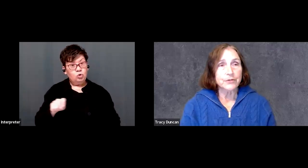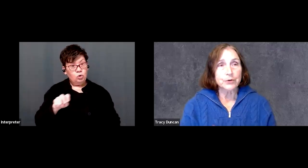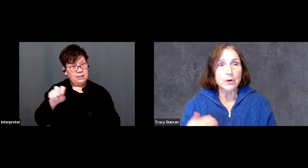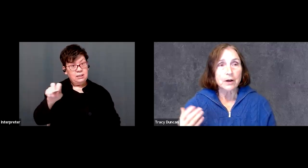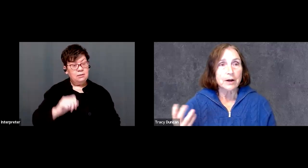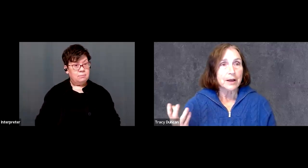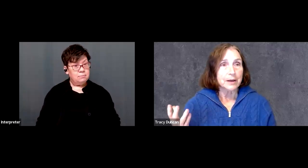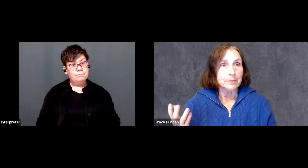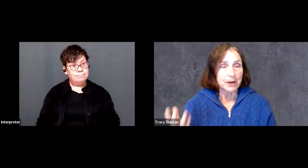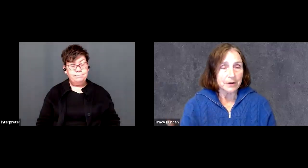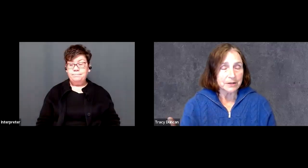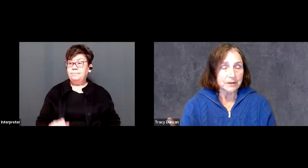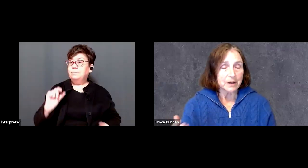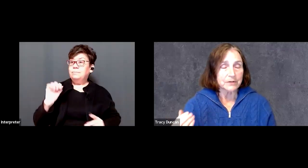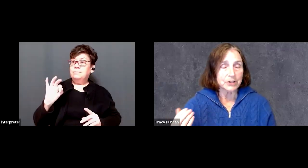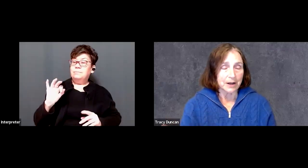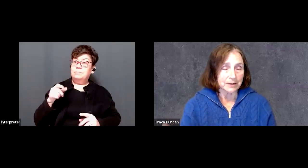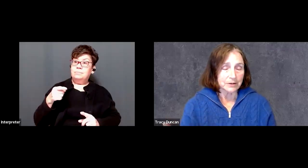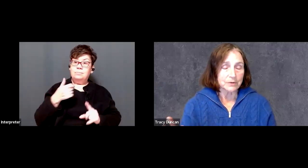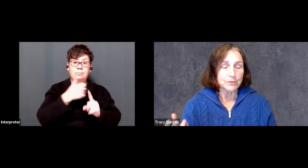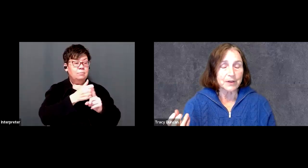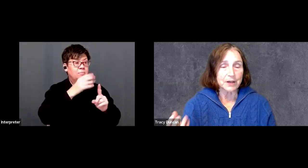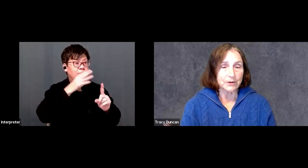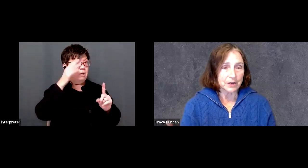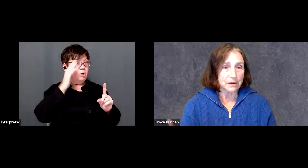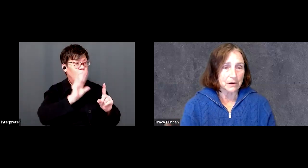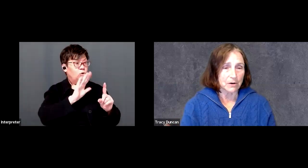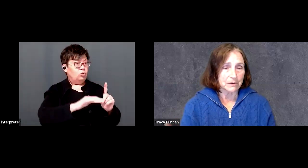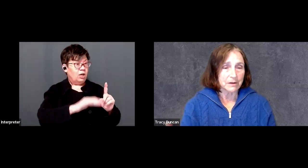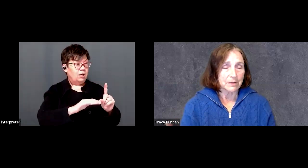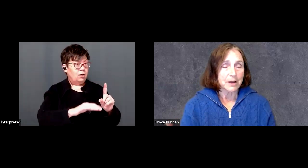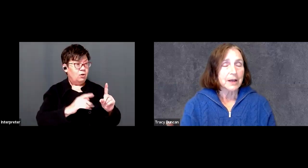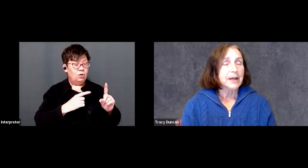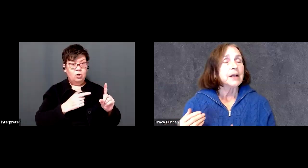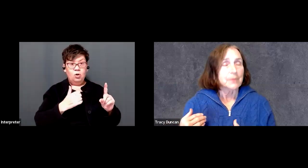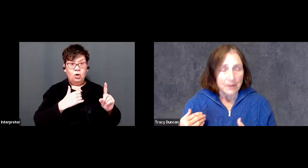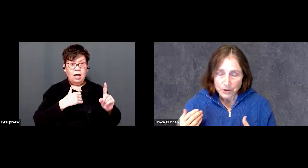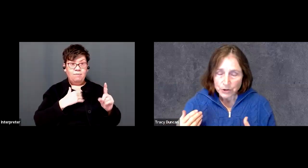If you are a parent of a child with hearing concerns,